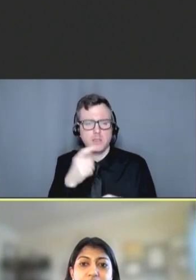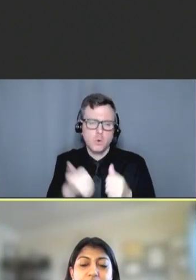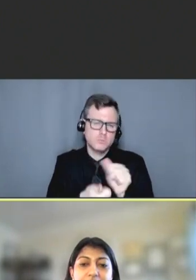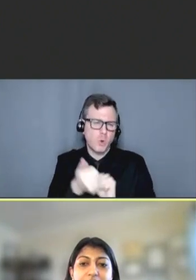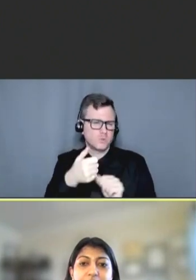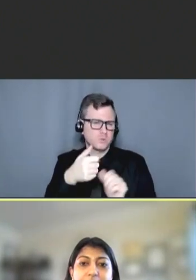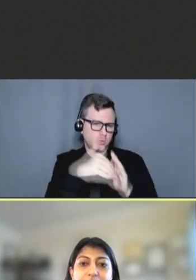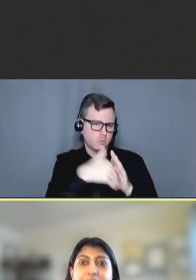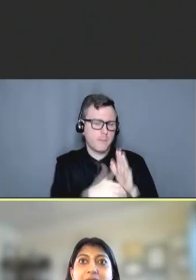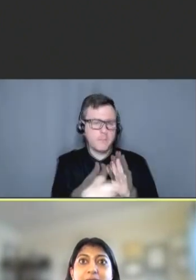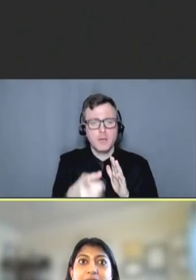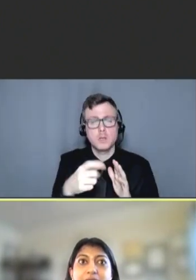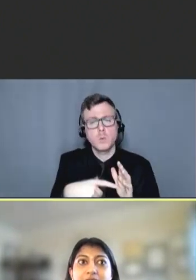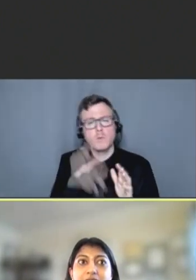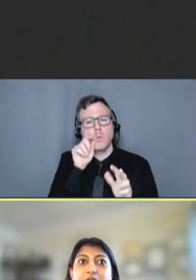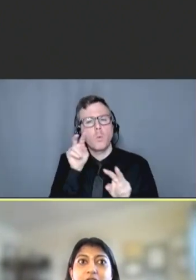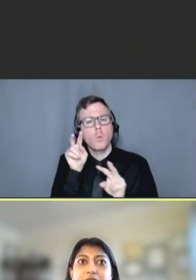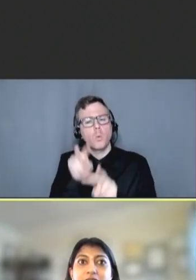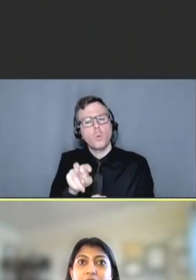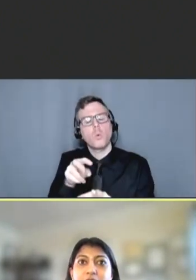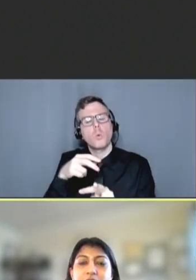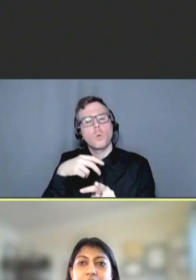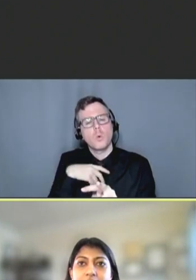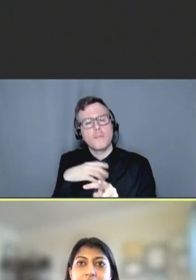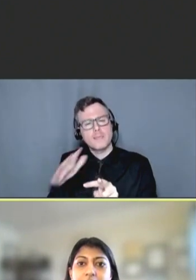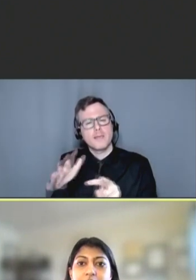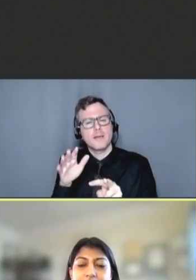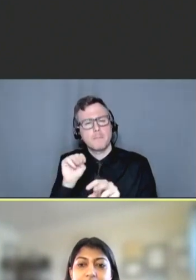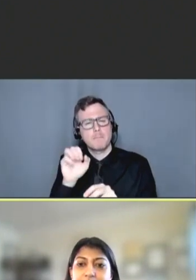just have to look at the map and take a look to see what it looks like.